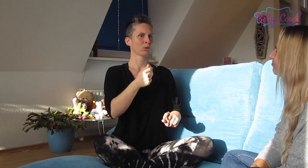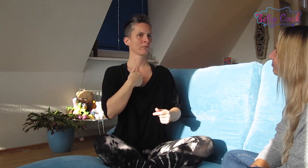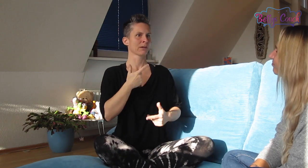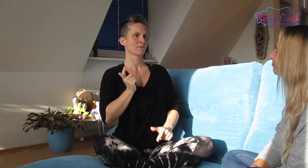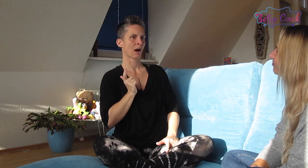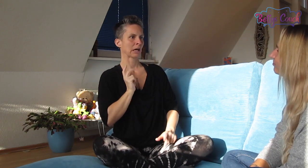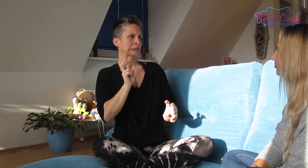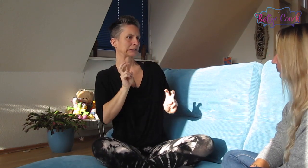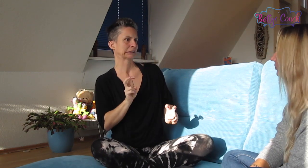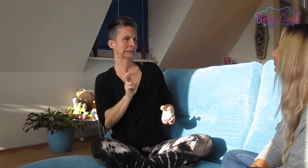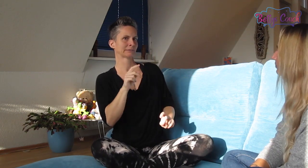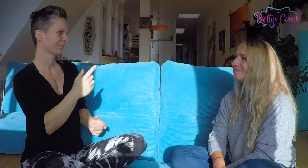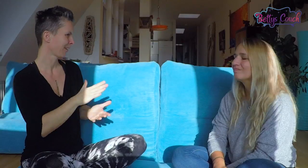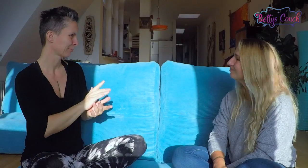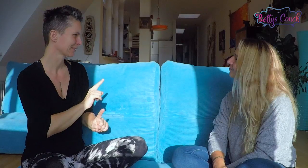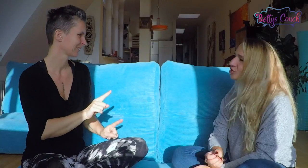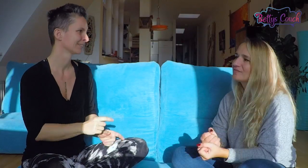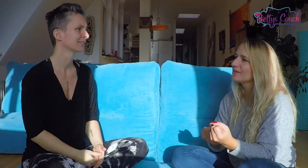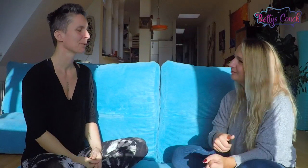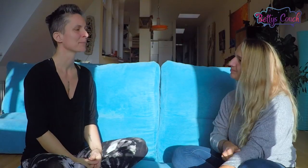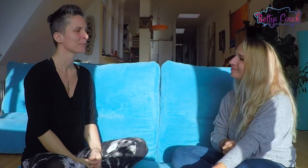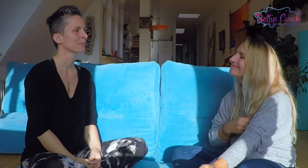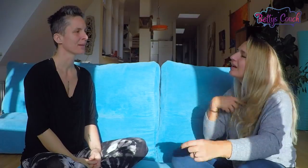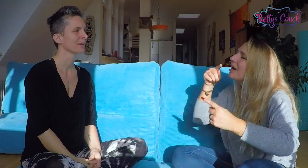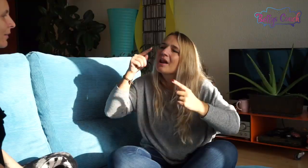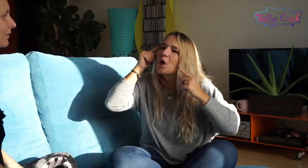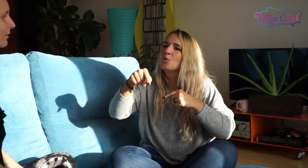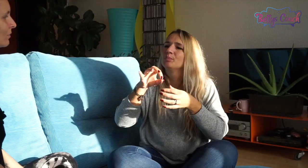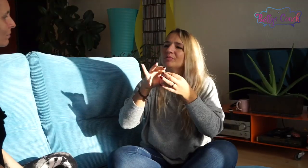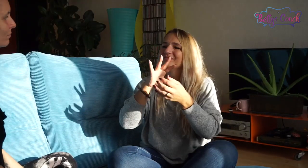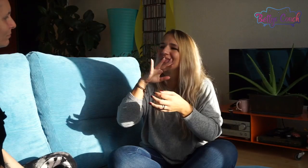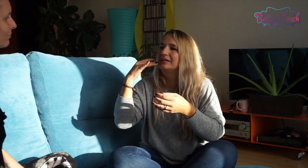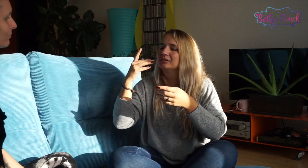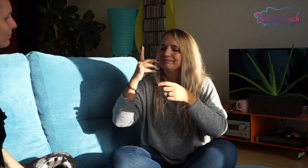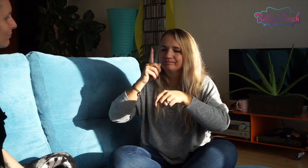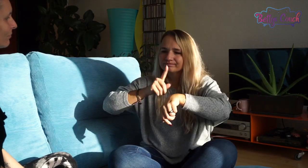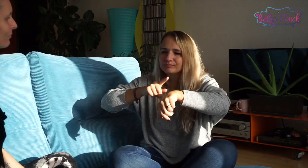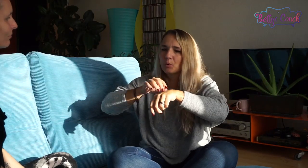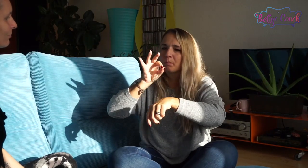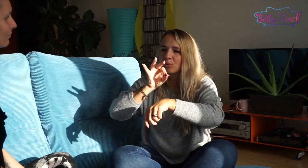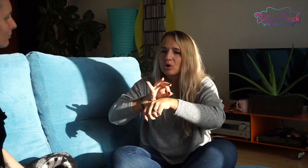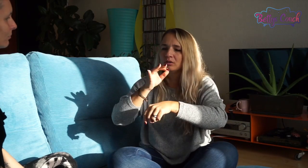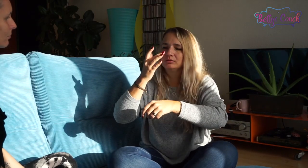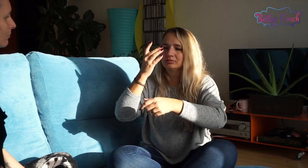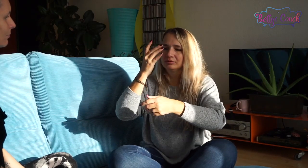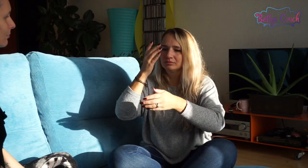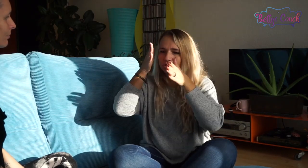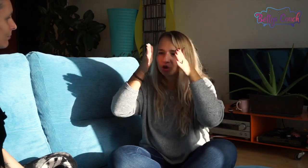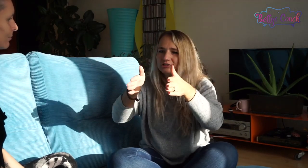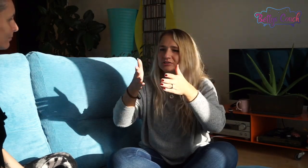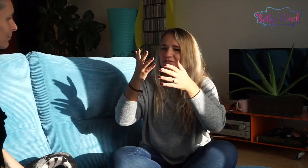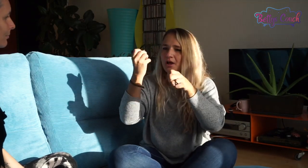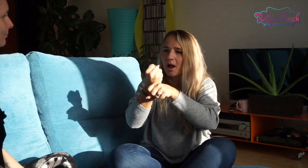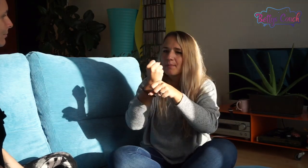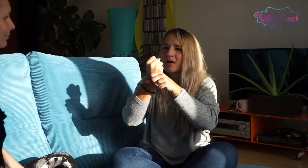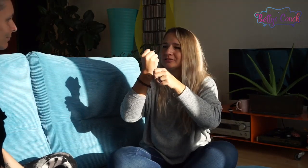It is not enough to sit and wait for something to change. Toma: It is very difficult. I think our culture is under a lot of pressure, is constantly overused with time, punctuality and work,